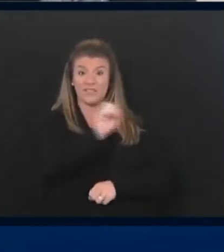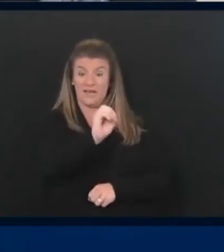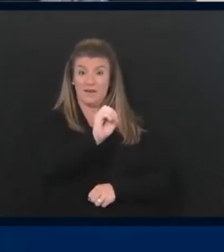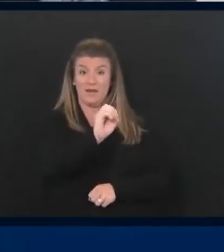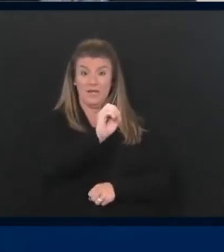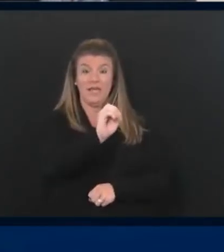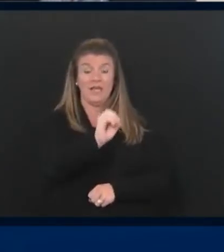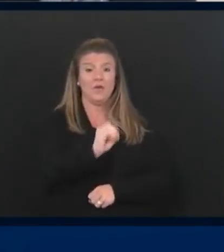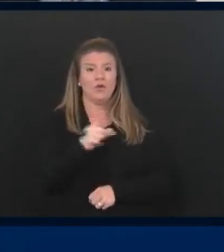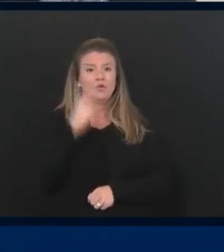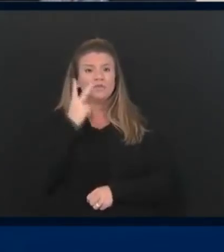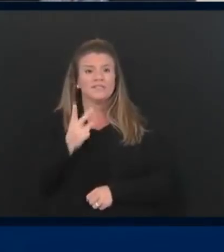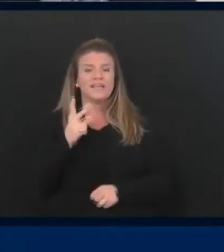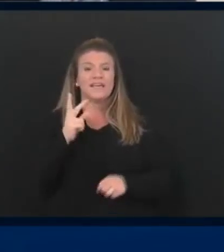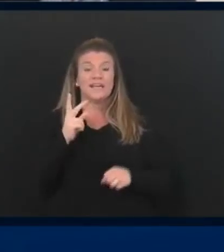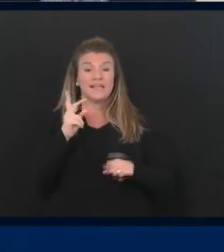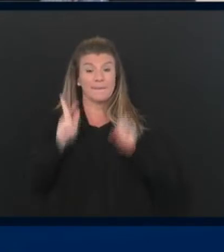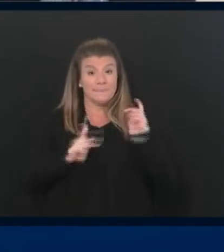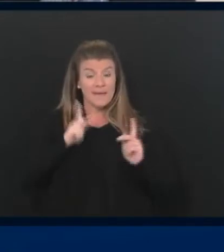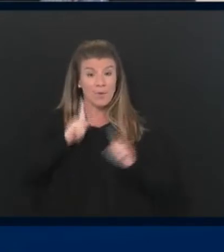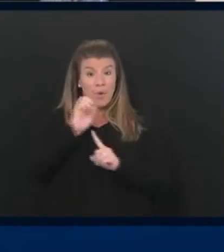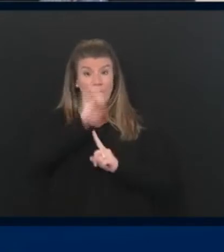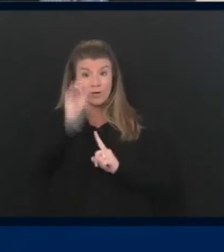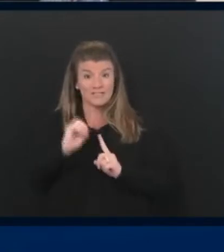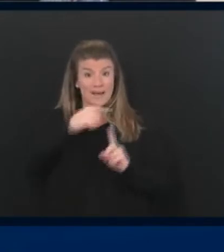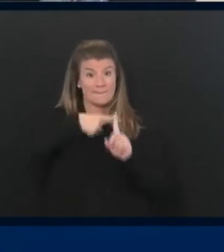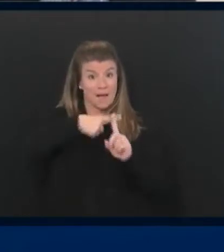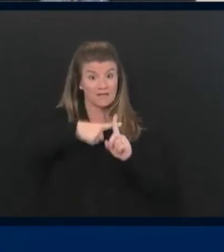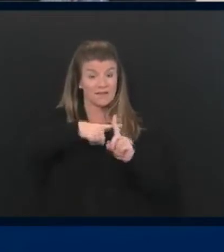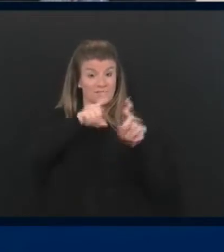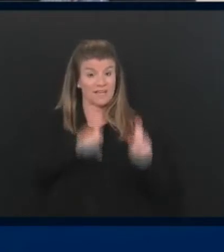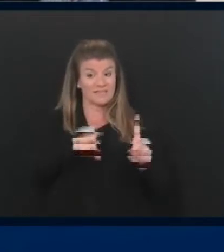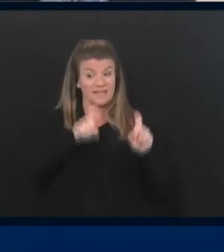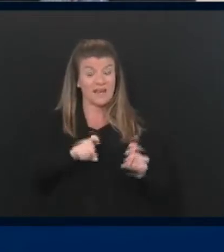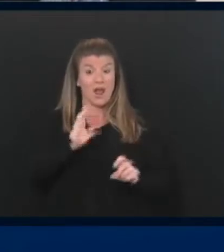1%, WHICH IS FANTASTIC GIVEN THE FACT THAT THE U.S.'S IS OVER THREE.